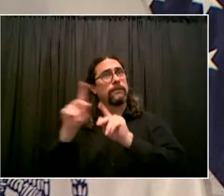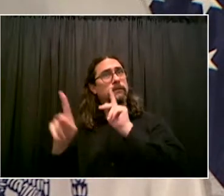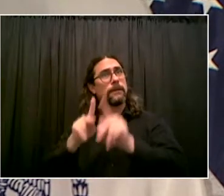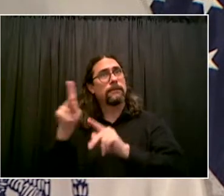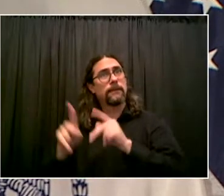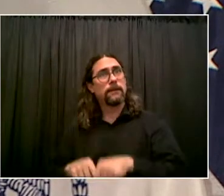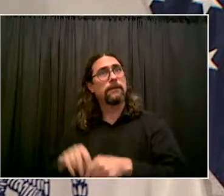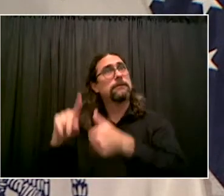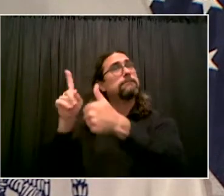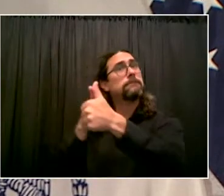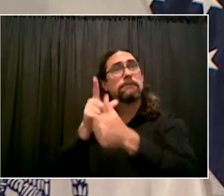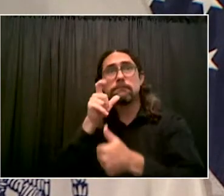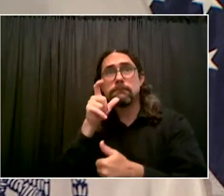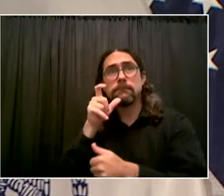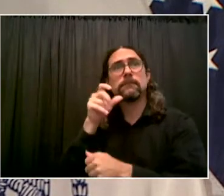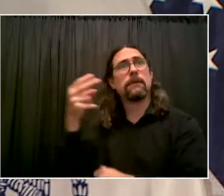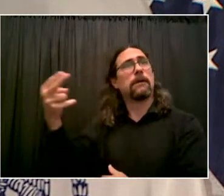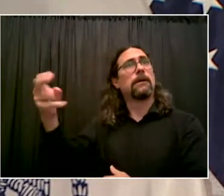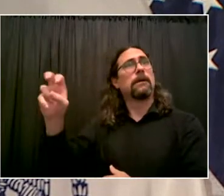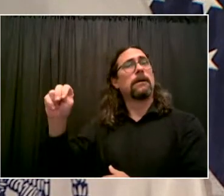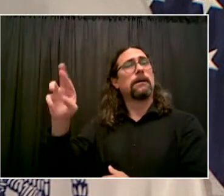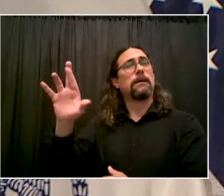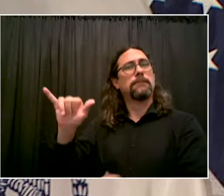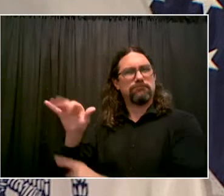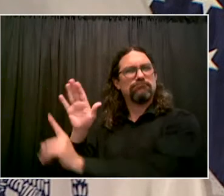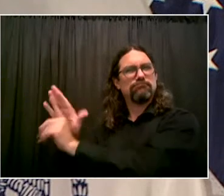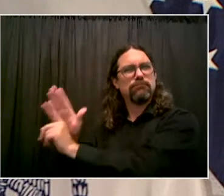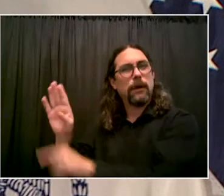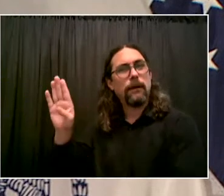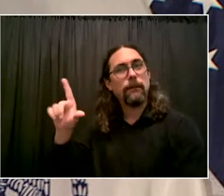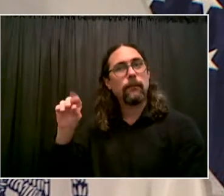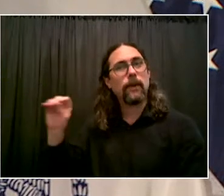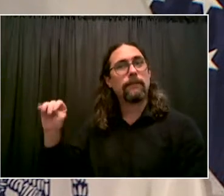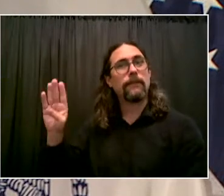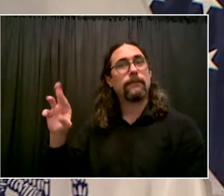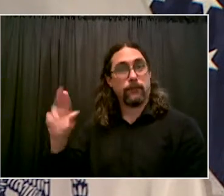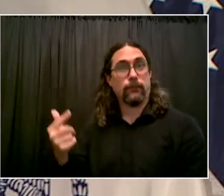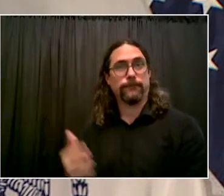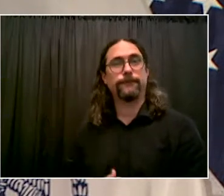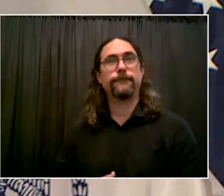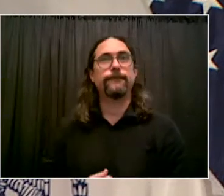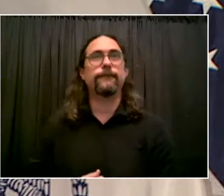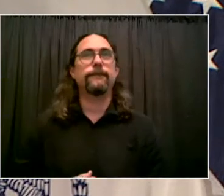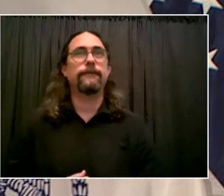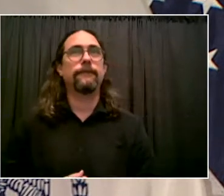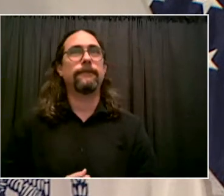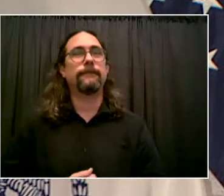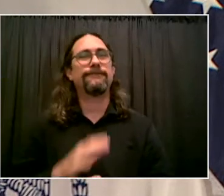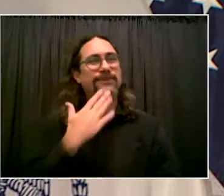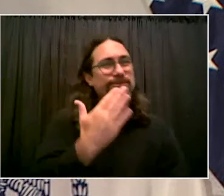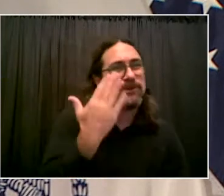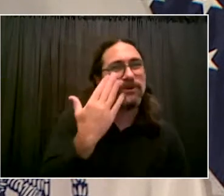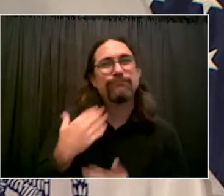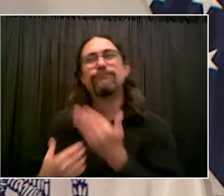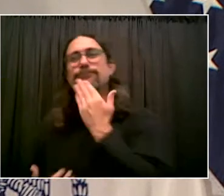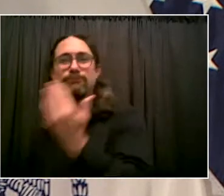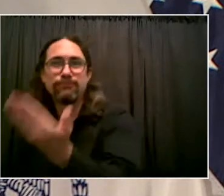Reporter: HOW ARE YOU